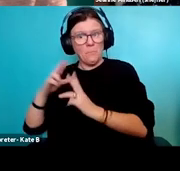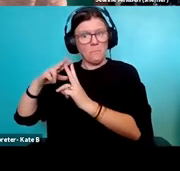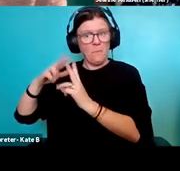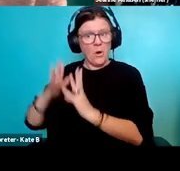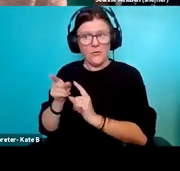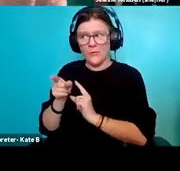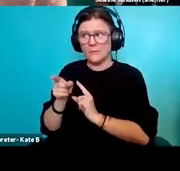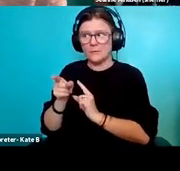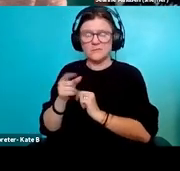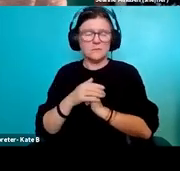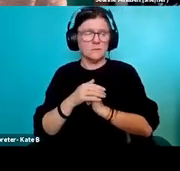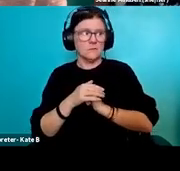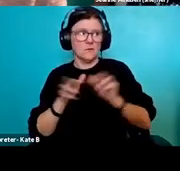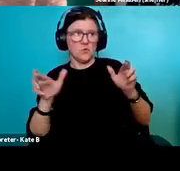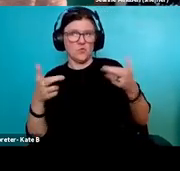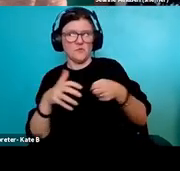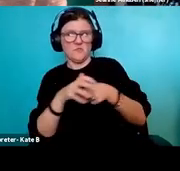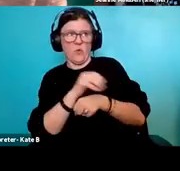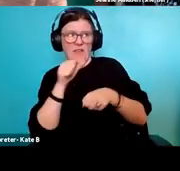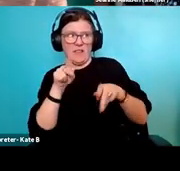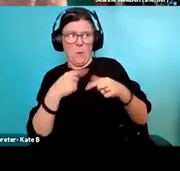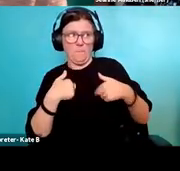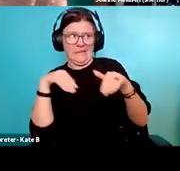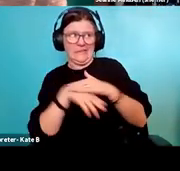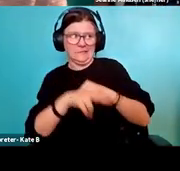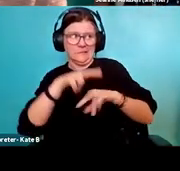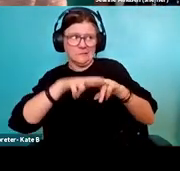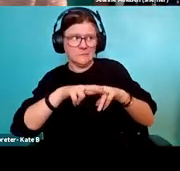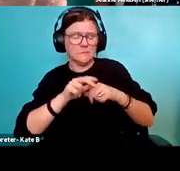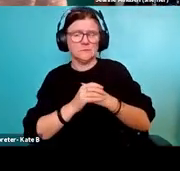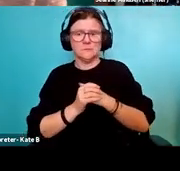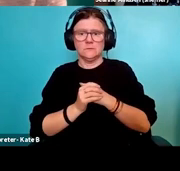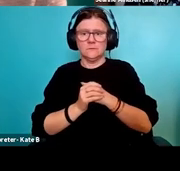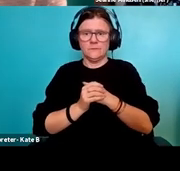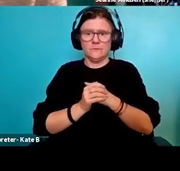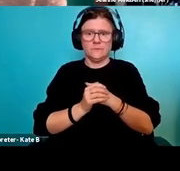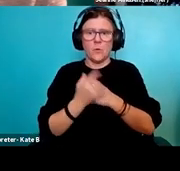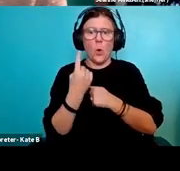a lack of room for the partner in their chair, to providing one interpreter for the pregnant